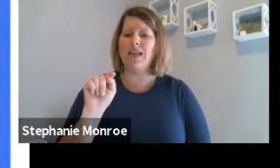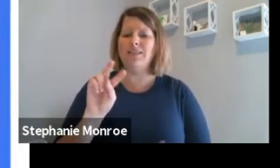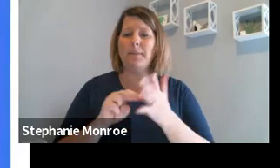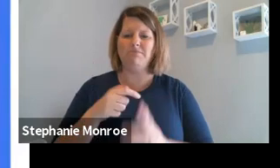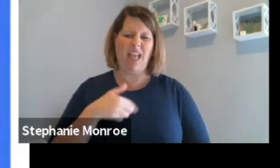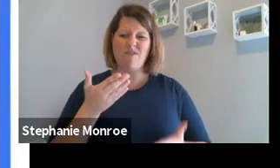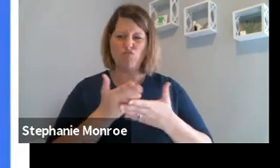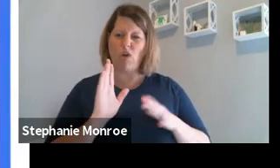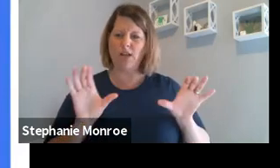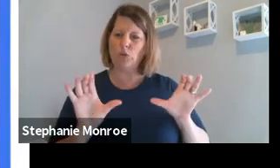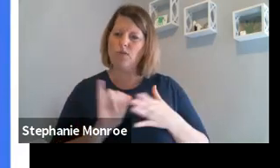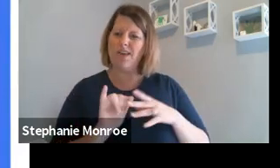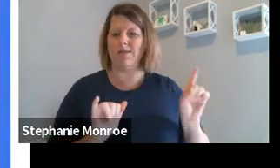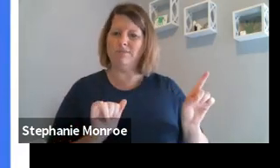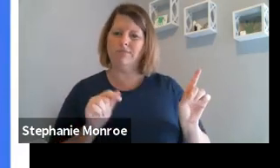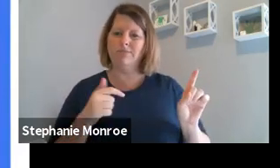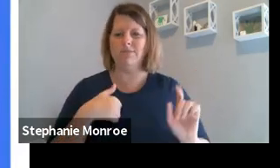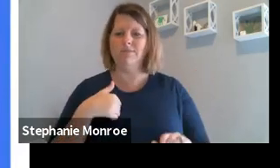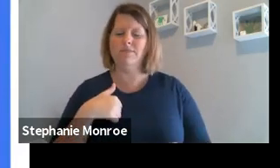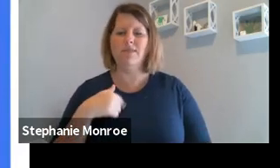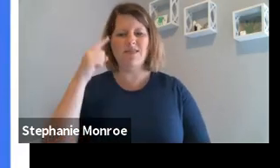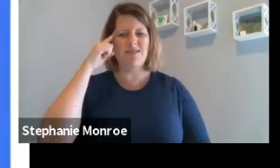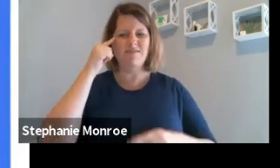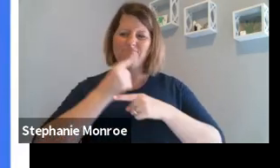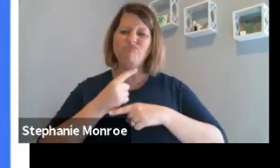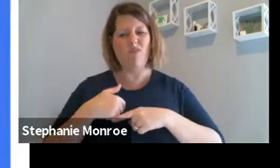they have a perfectly logical right way to do whatever